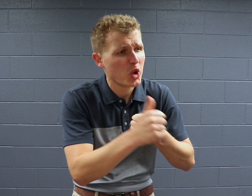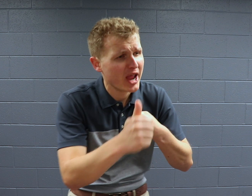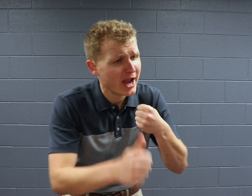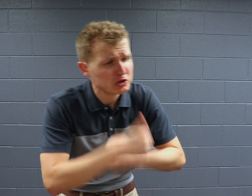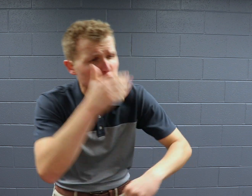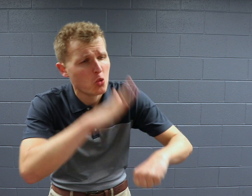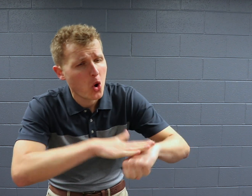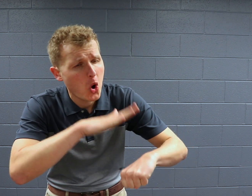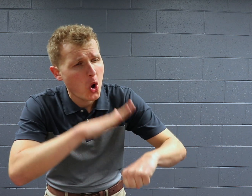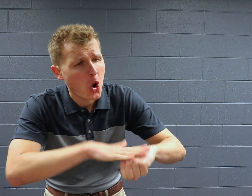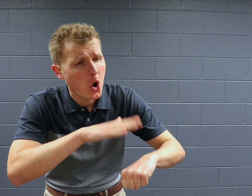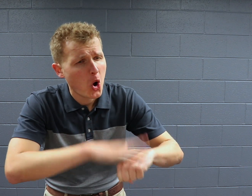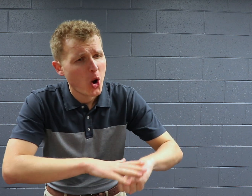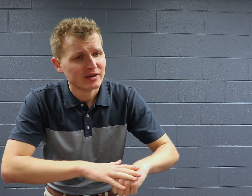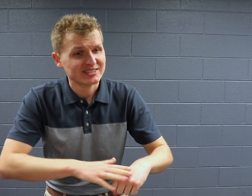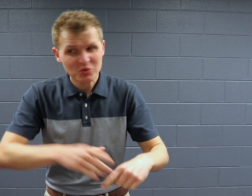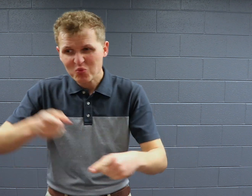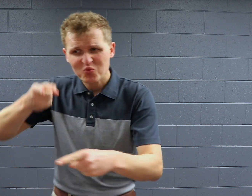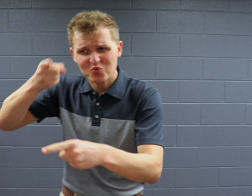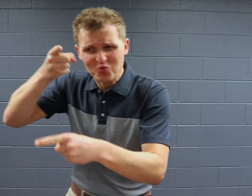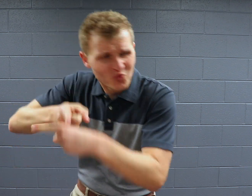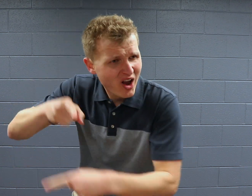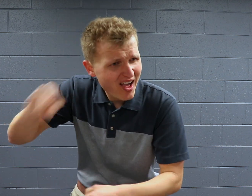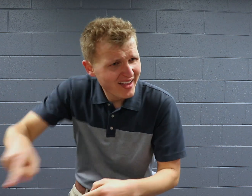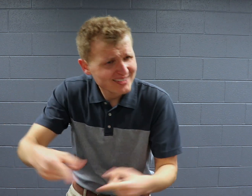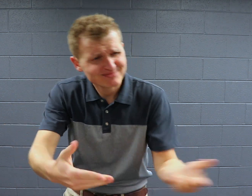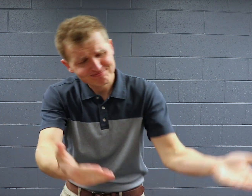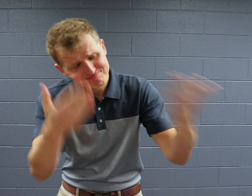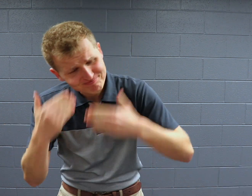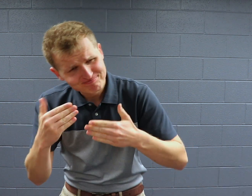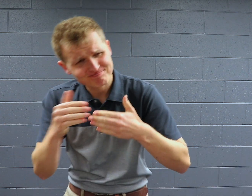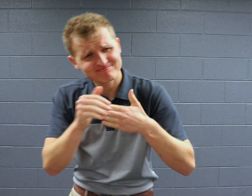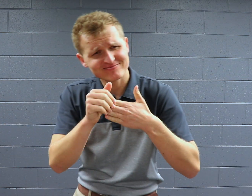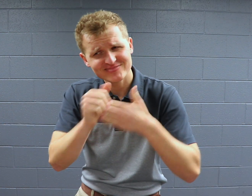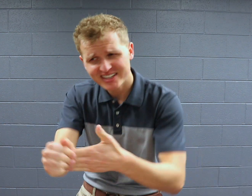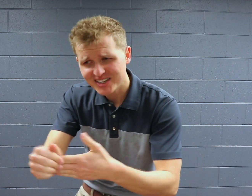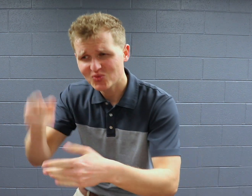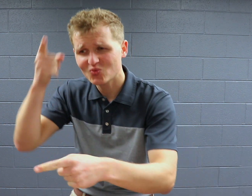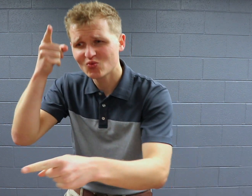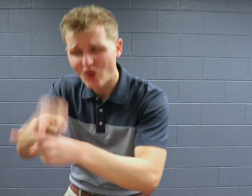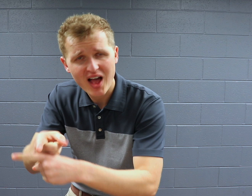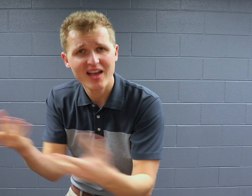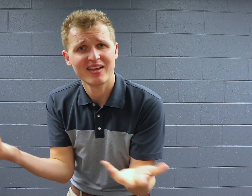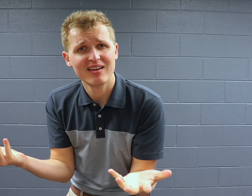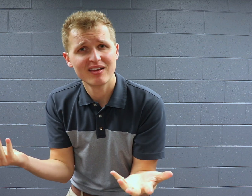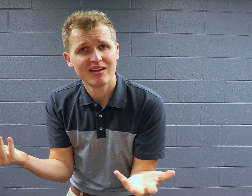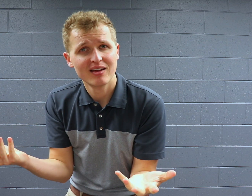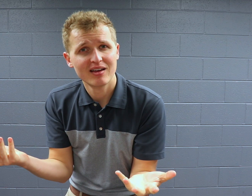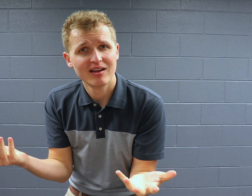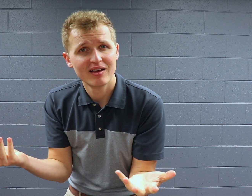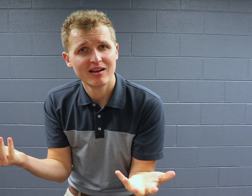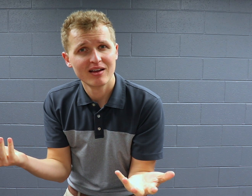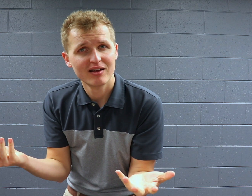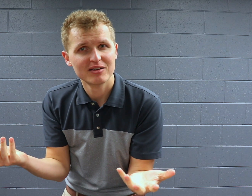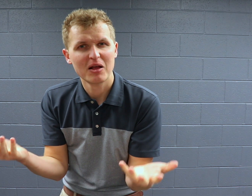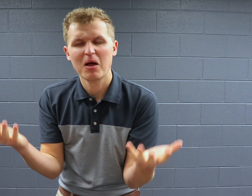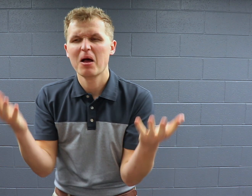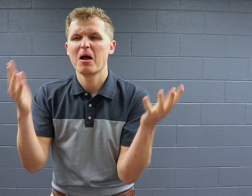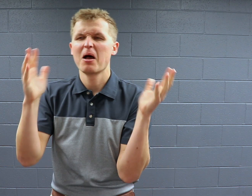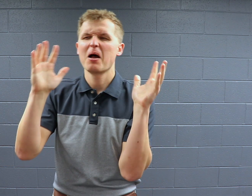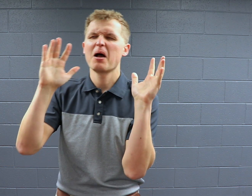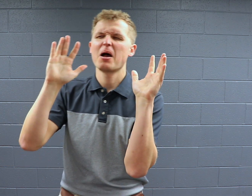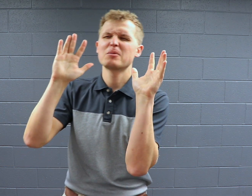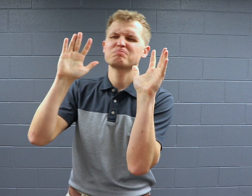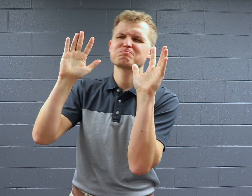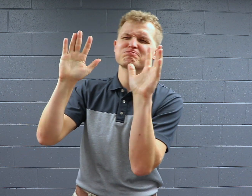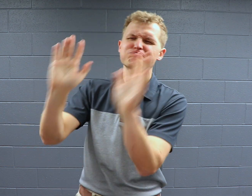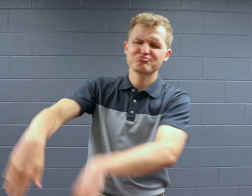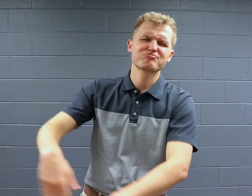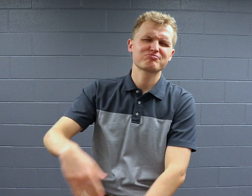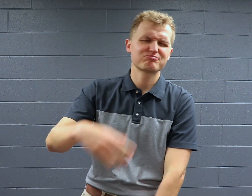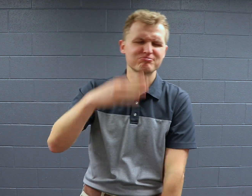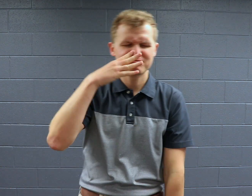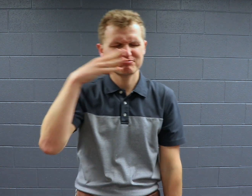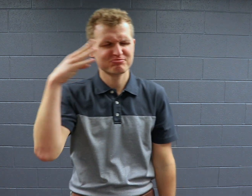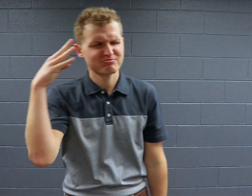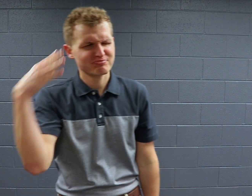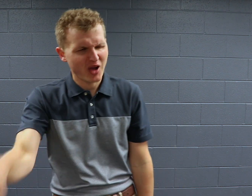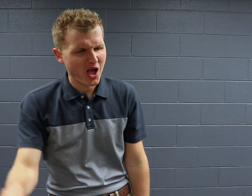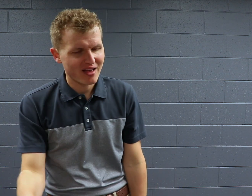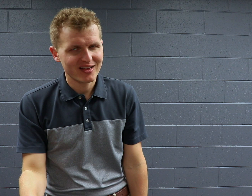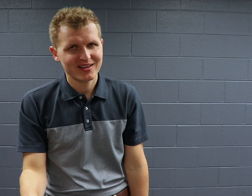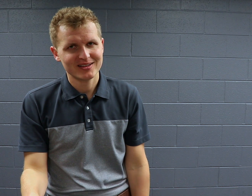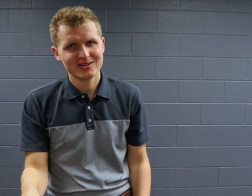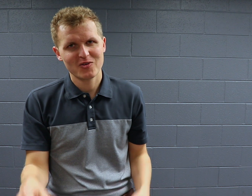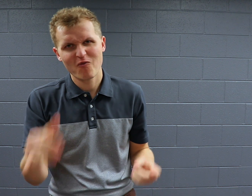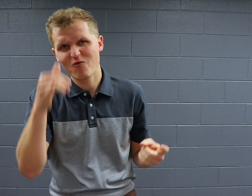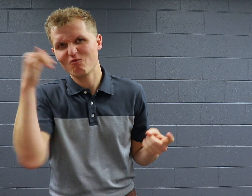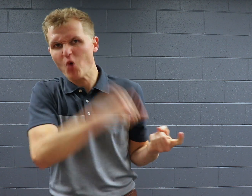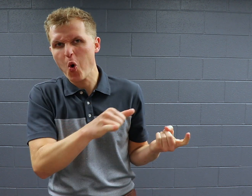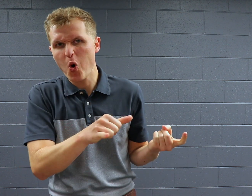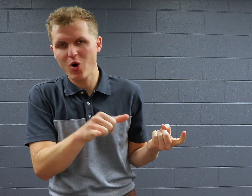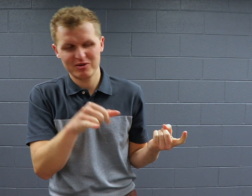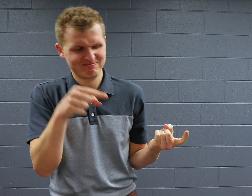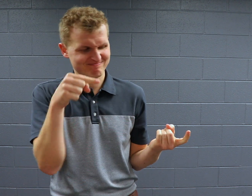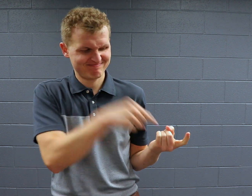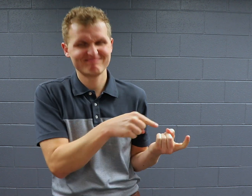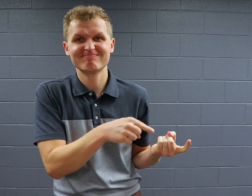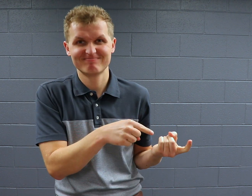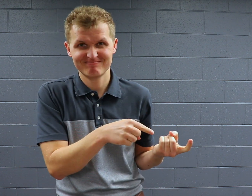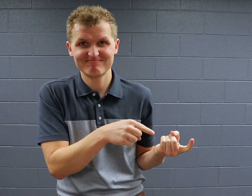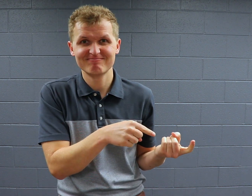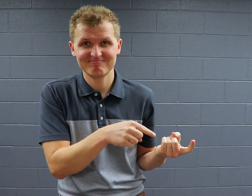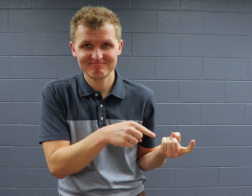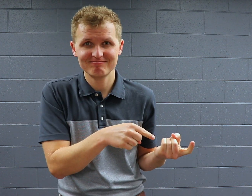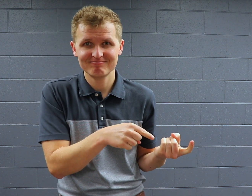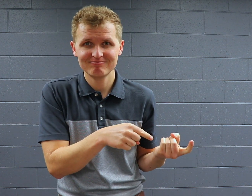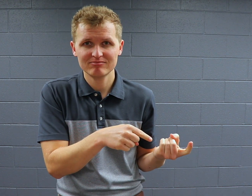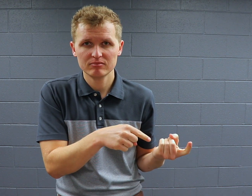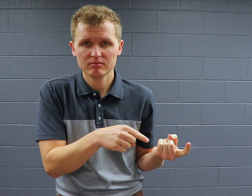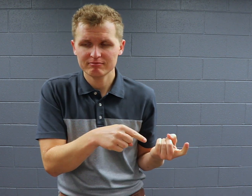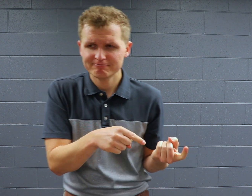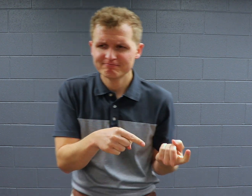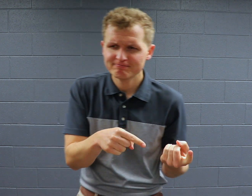When we ignore the warnings and rules of our authority we are very foolish.